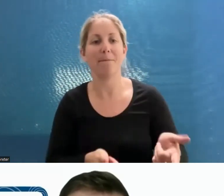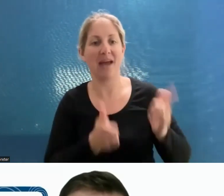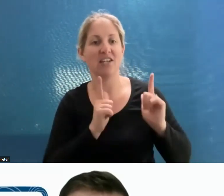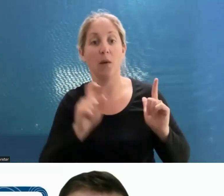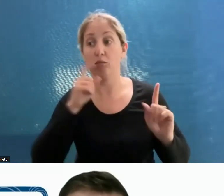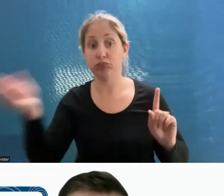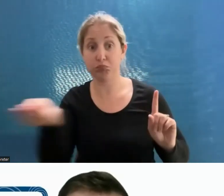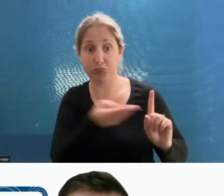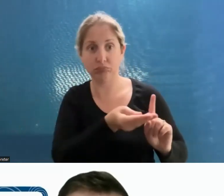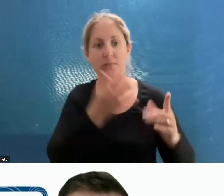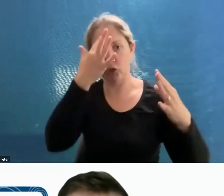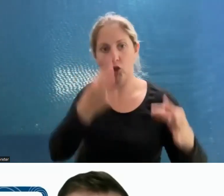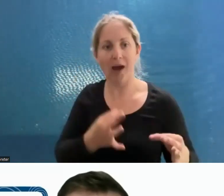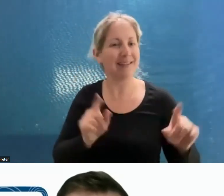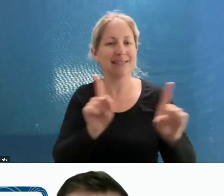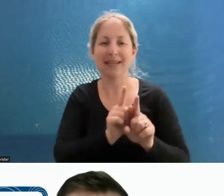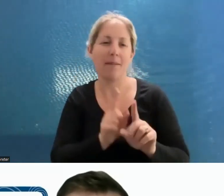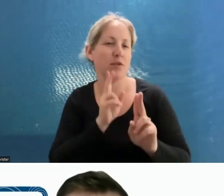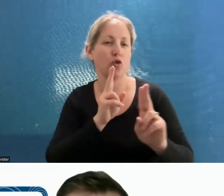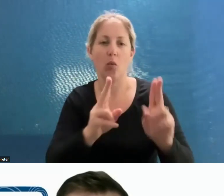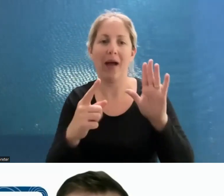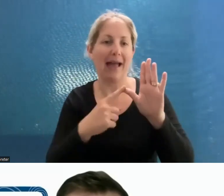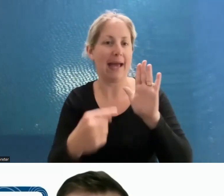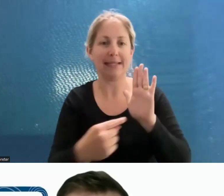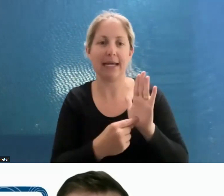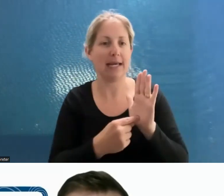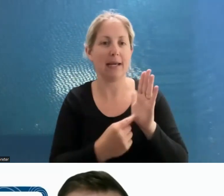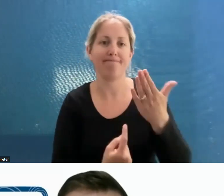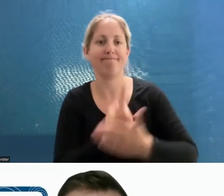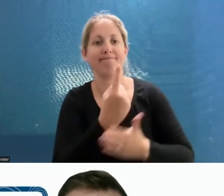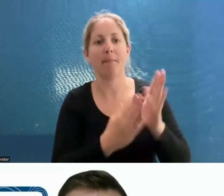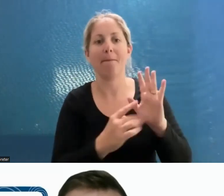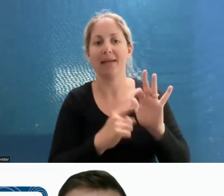as they would in an ordinary AAT matter. Sifa: Thank you, Nakul.